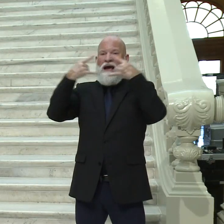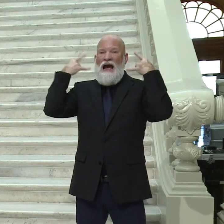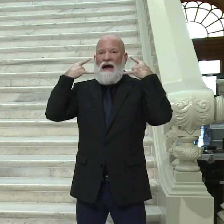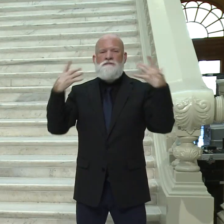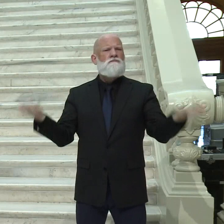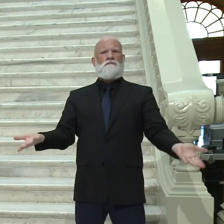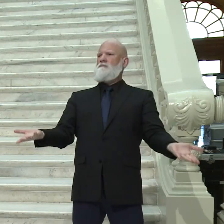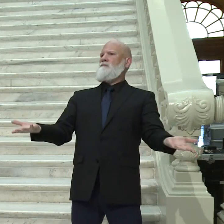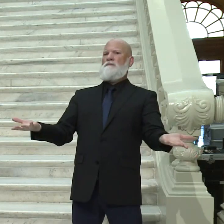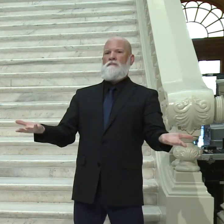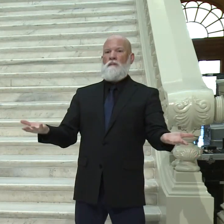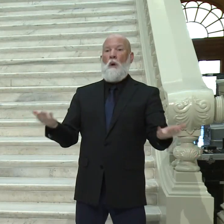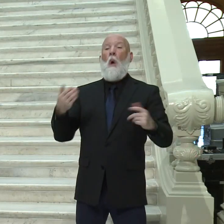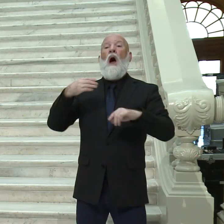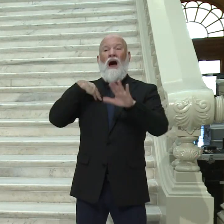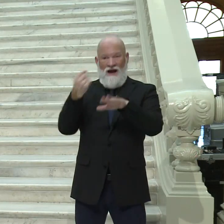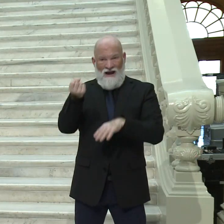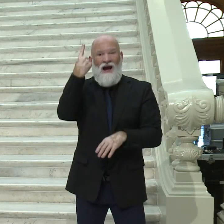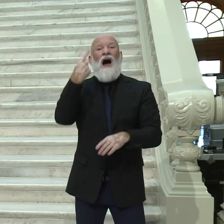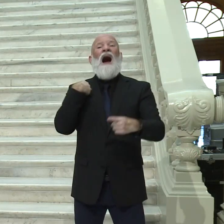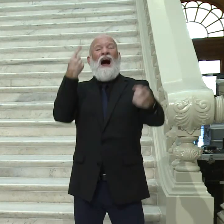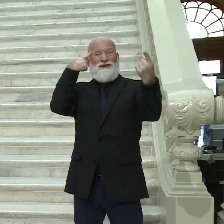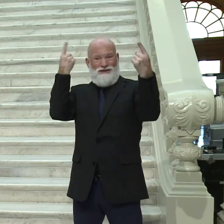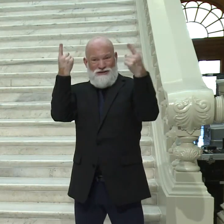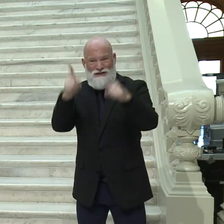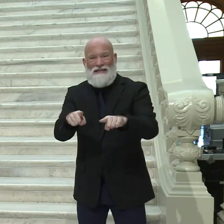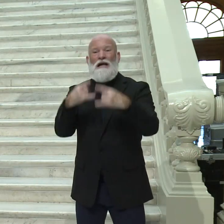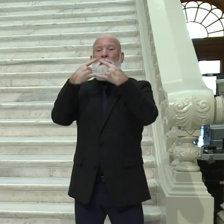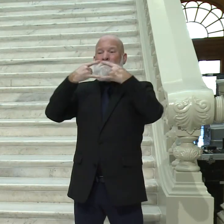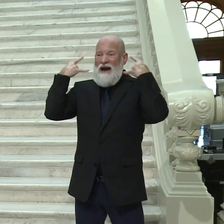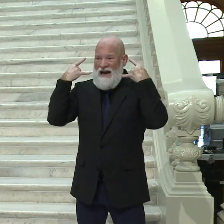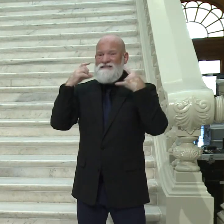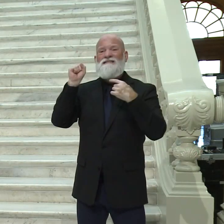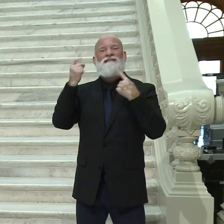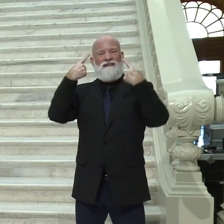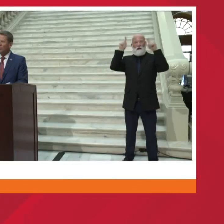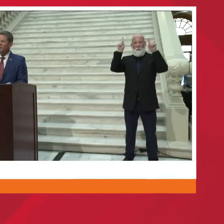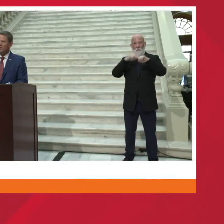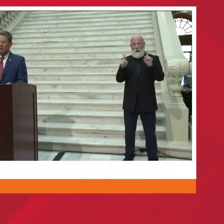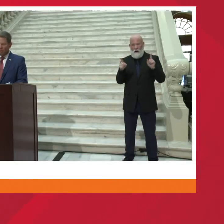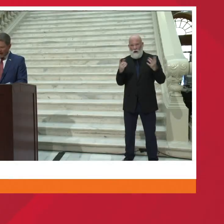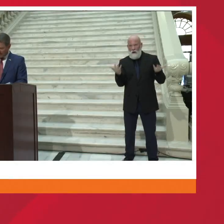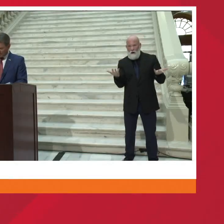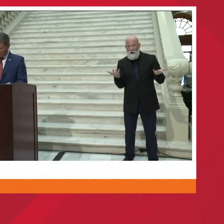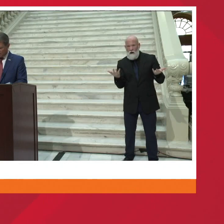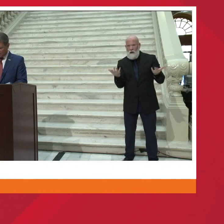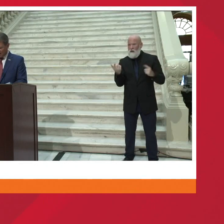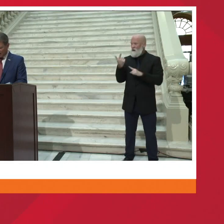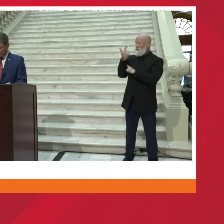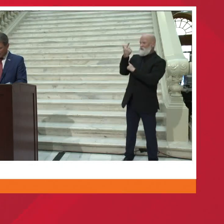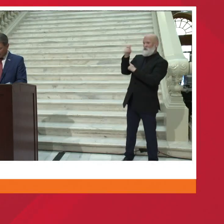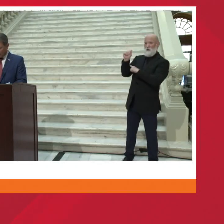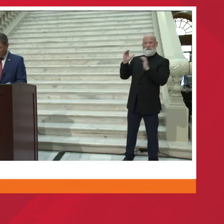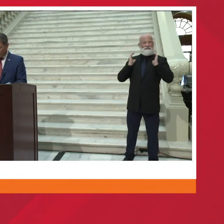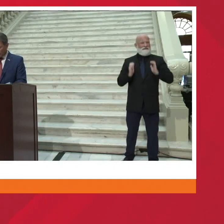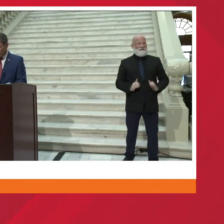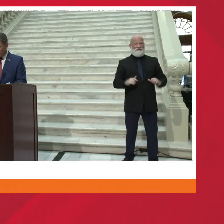INTENTIONED AND WELL-INFORMED INTENTIONED AND WELL-INFORMED GEORGIANS INTENTIONED AND WELL-INFORMED GEORGIANS WANT INTENTIONED AND WELL-INFORMED GEORGIANS WANT A INTENTIONED AND WELL-INFORMED GEORGIANS WANT A MASK INTENTIONED AND WELL-INFORMED GEORGIANS WANT A MASK MANDATE. GEORGIANS WANT A MASK MANDATE. GEORGIANS WANT A MASK MANDATE. WHILE GEORGIANS WANT A MASK MANDATE. WHILE WE GEORGIANS WANT A MASK MANDATE. WHILE WE ALL GEORGIANS WANT A MASK MANDATE. WHILE WE ALL AGREE GEORGIANS WANT A MASK MANDATE. WHILE WE ALL AGREE THAT GEORGIANS WANT A MASK MANDATE. WHILE WE ALL AGREE THAT WEARING WHILE WE ALL AGREE THAT WEARING WHILE WE ALL AGREE THAT WEARING A WHILE WE ALL AGREE THAT WEARING A MASK WHILE WE ALL AGREE THAT WEARING A MASK IS WHILE WE ALL AGREE THAT WEARING A MASK IS EFFECTIVE, WHILE WE ALL AGREE THAT WEARING A MASK IS EFFECTIVE, I'M A MASK IS EFFECTIVE, I'M A MASK IS EFFECTIVE, I'M CONFIDENT A MASK IS EFFECTIVE, I'M CONFIDENT THAT A MASK IS EFFECTIVE, I'M CONFIDENT THAT GEORGIANS A MASK IS EFFECTIVE, I'M CONFIDENT THAT GEORGIANS DON'T CONFIDENT THAT GEORGIANS DON'T CONFIDENT THAT GEORGIANS DON'T NEED